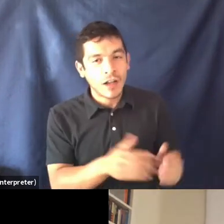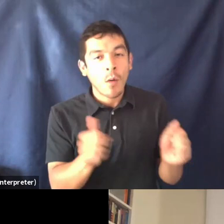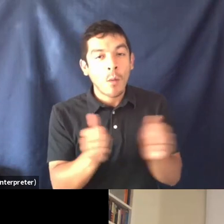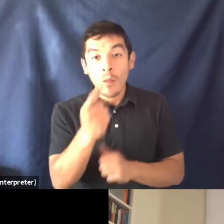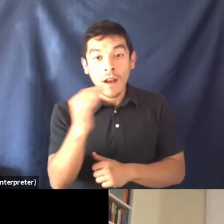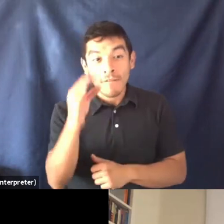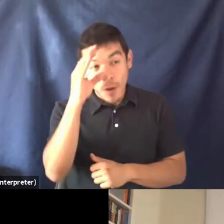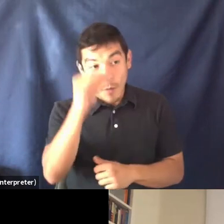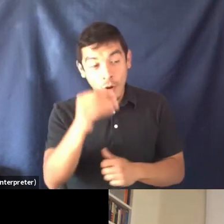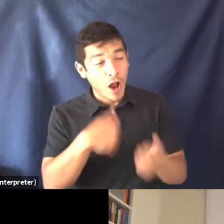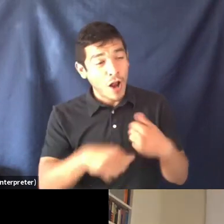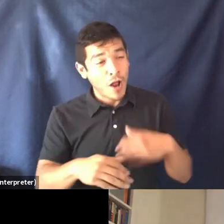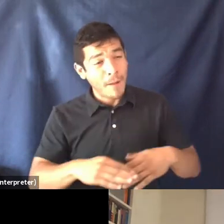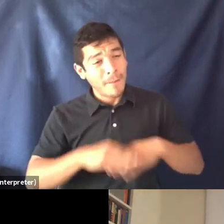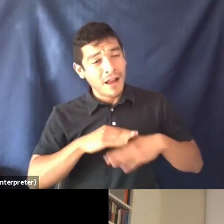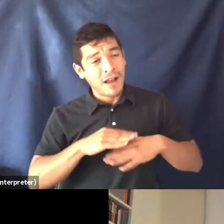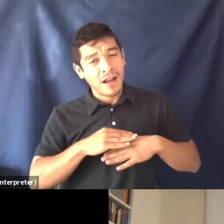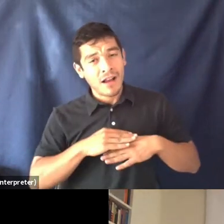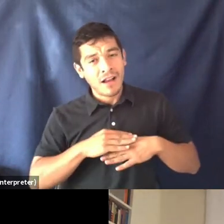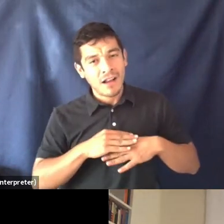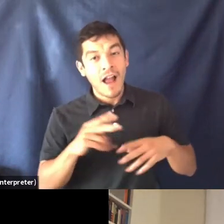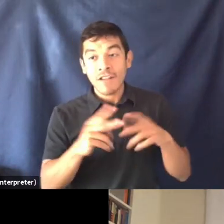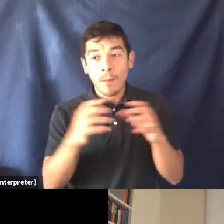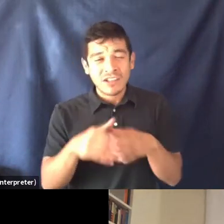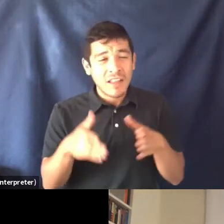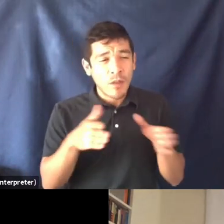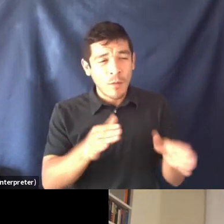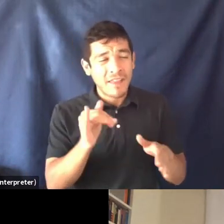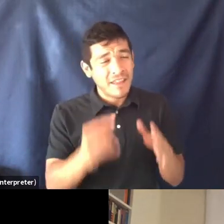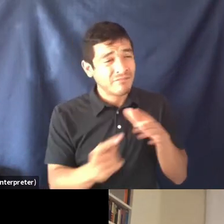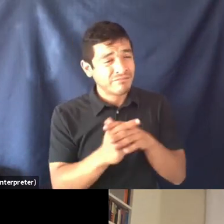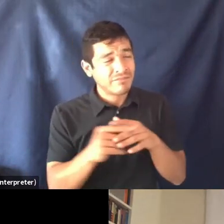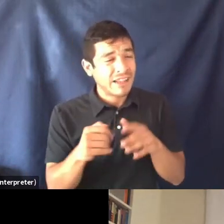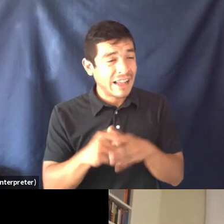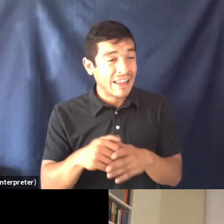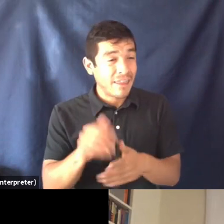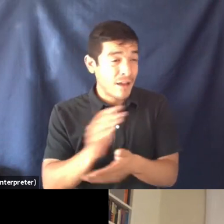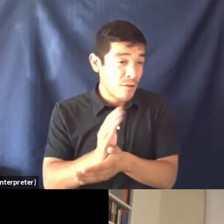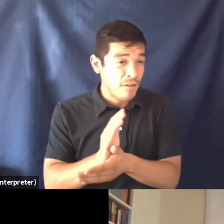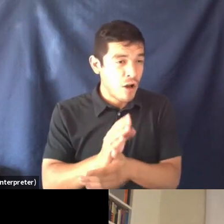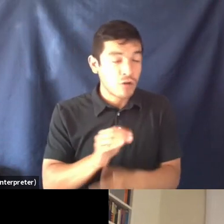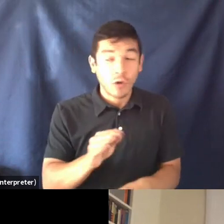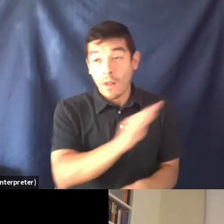under a blanket very much in the way that it appears in the film. So their lives despite the pandemic